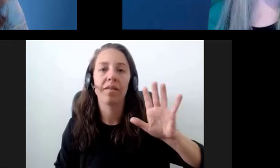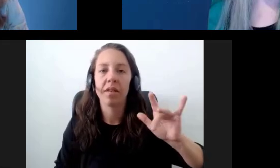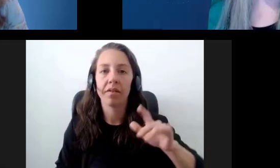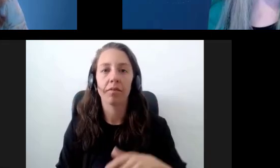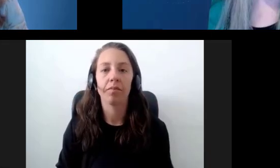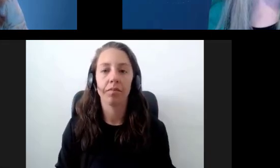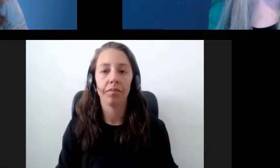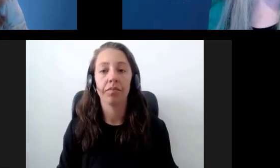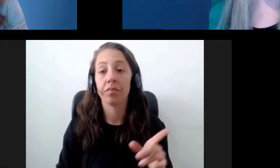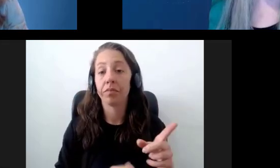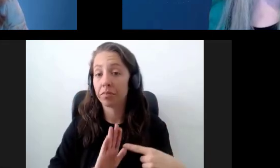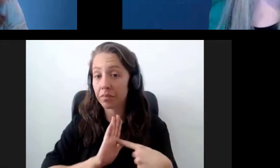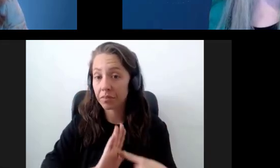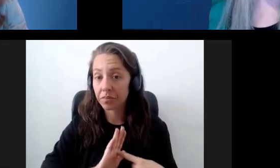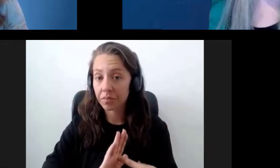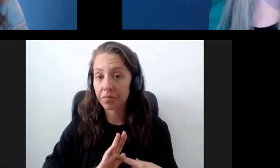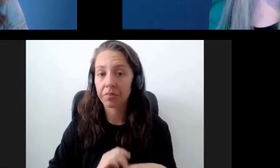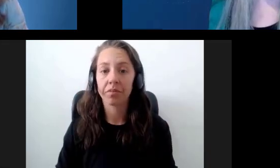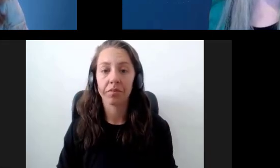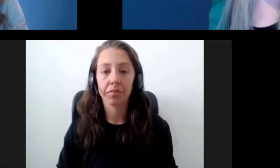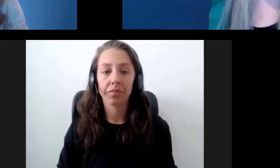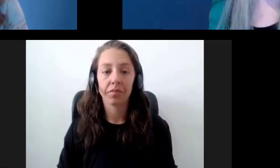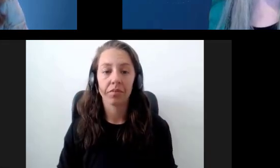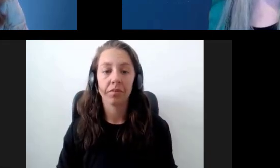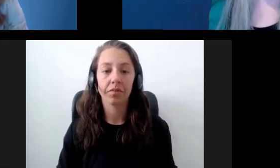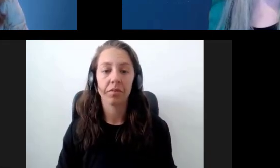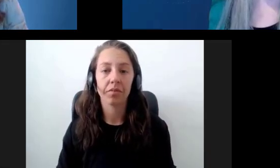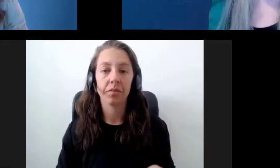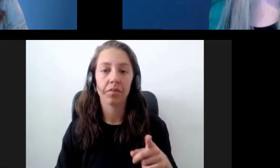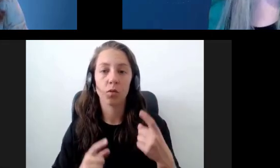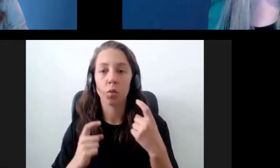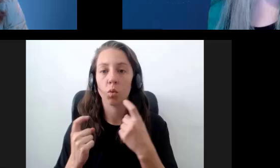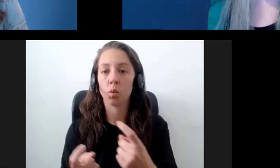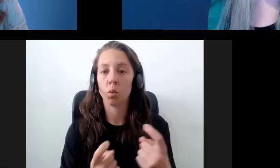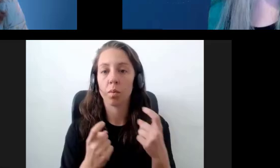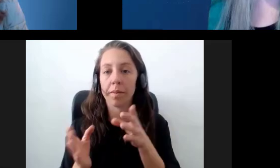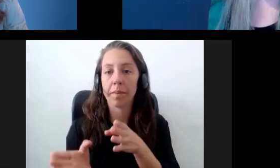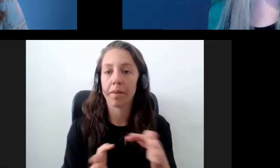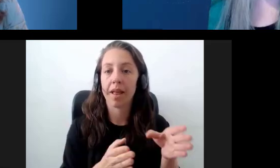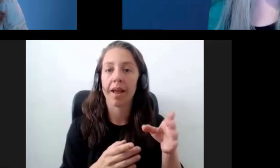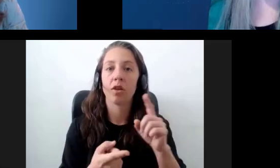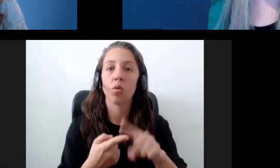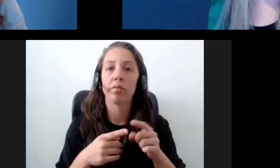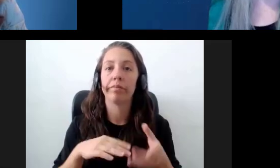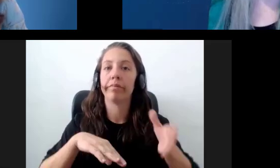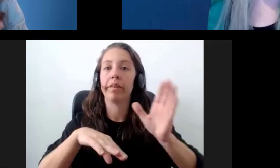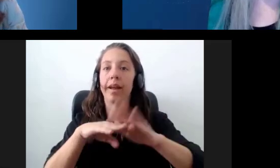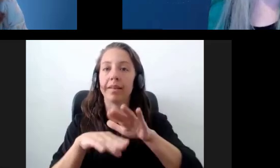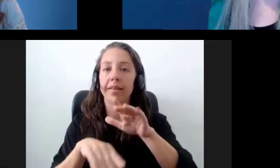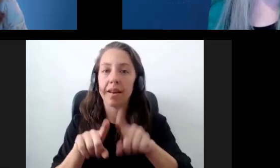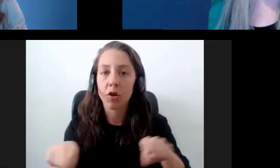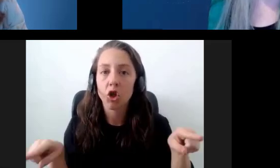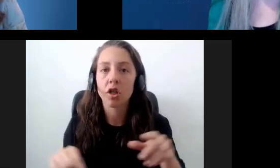An example of the change is that the recruitment plan to enhance diversity that will become its own attachment